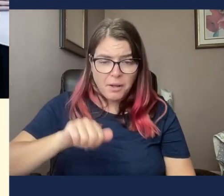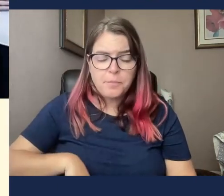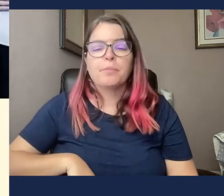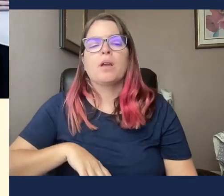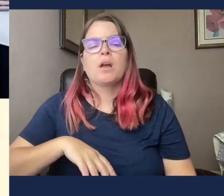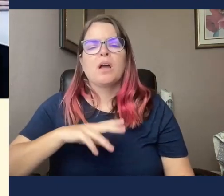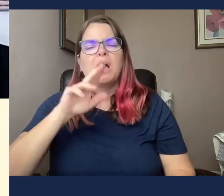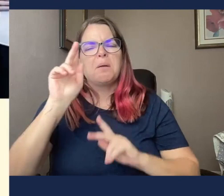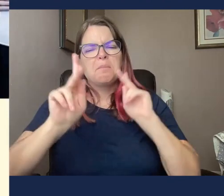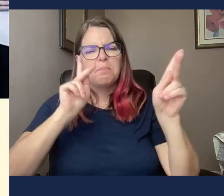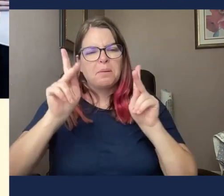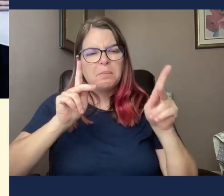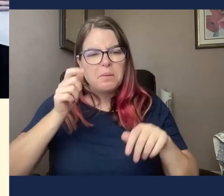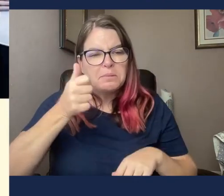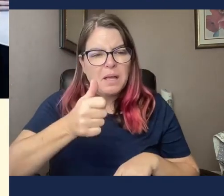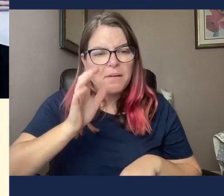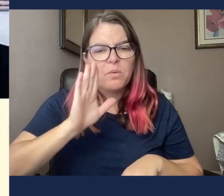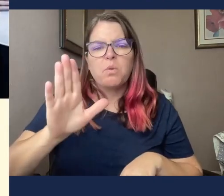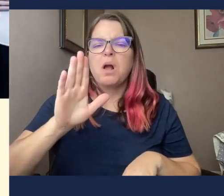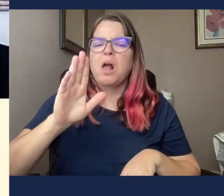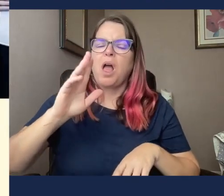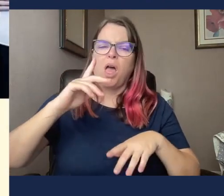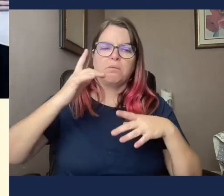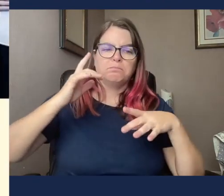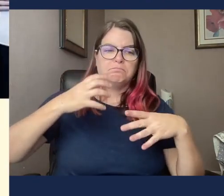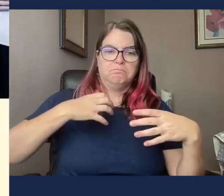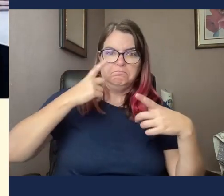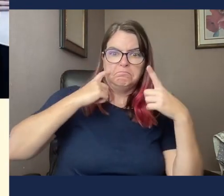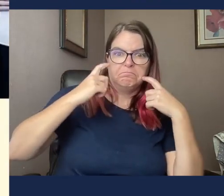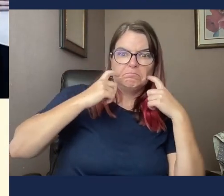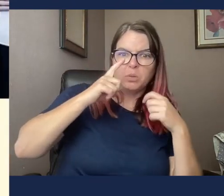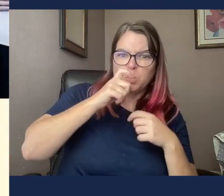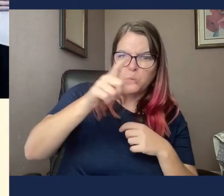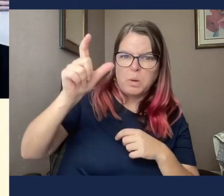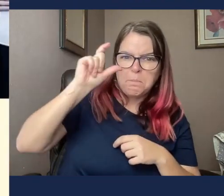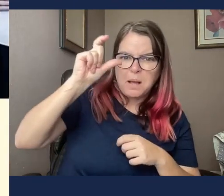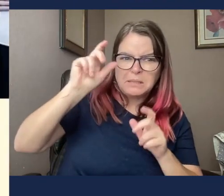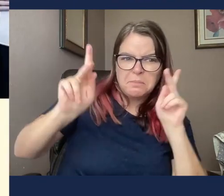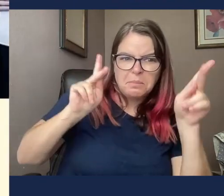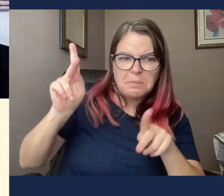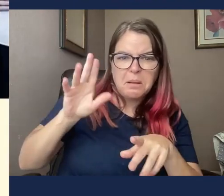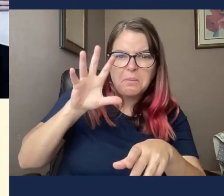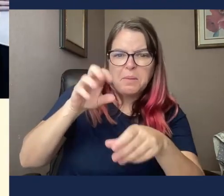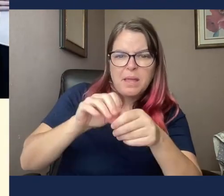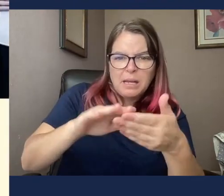we define it at ING is that islamophobia is essentially a framework. We're gonna address the dominant frames associated